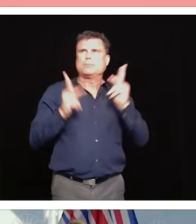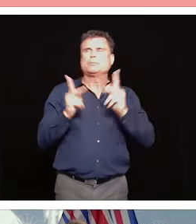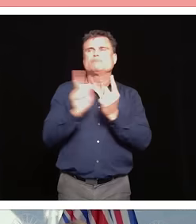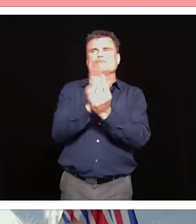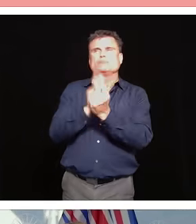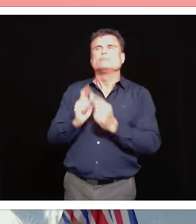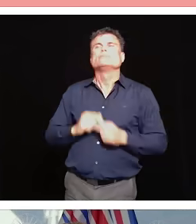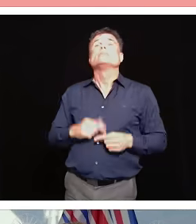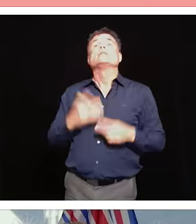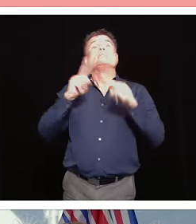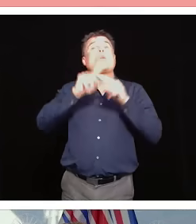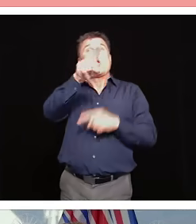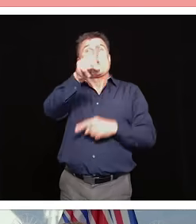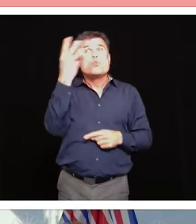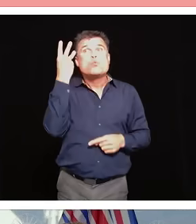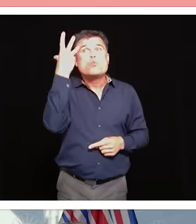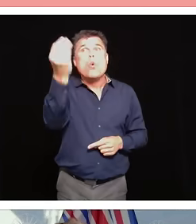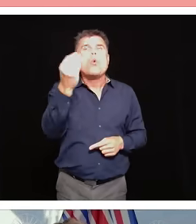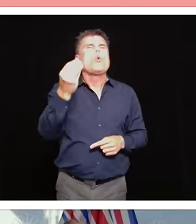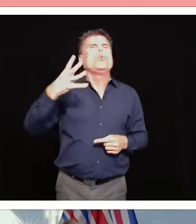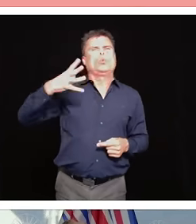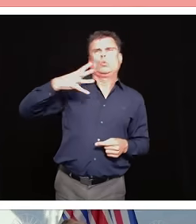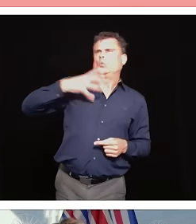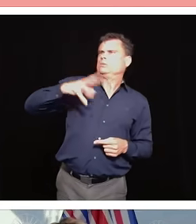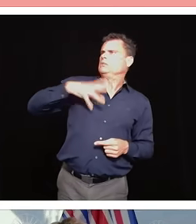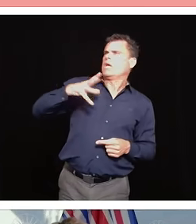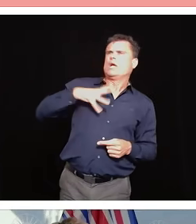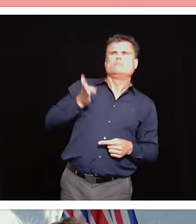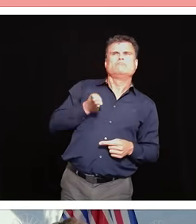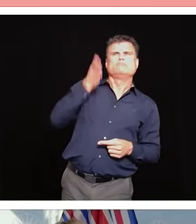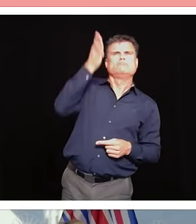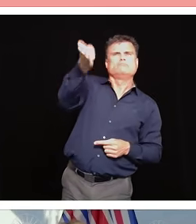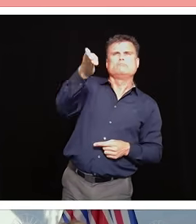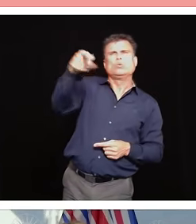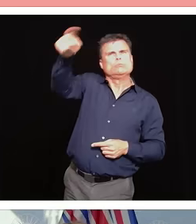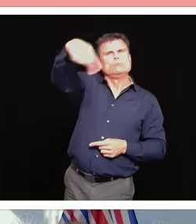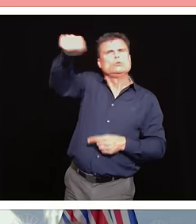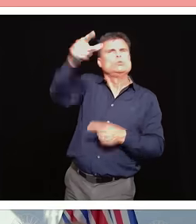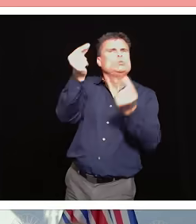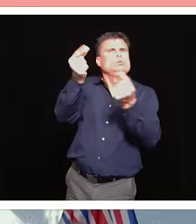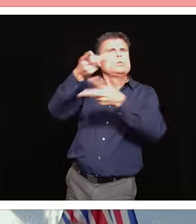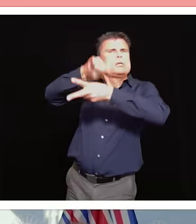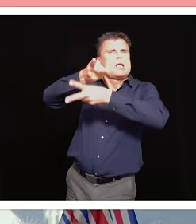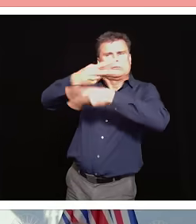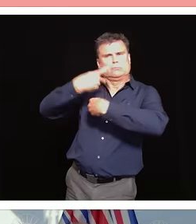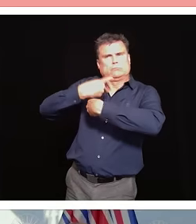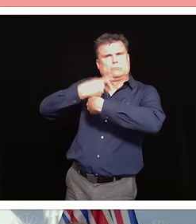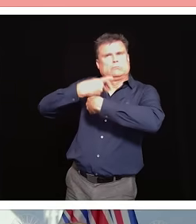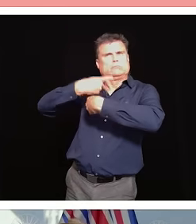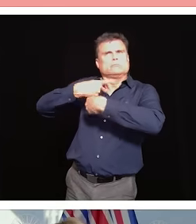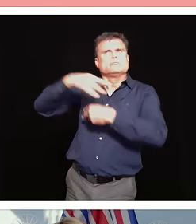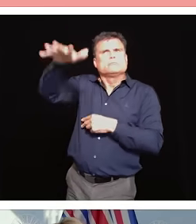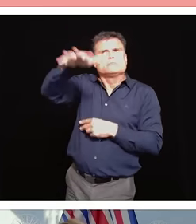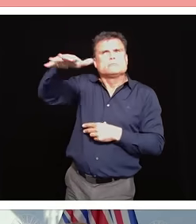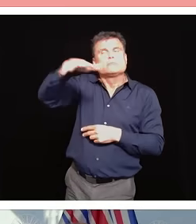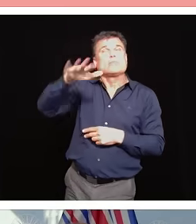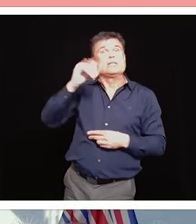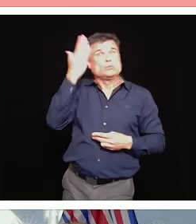remains very low and that remains at a to increase any further.